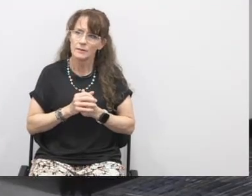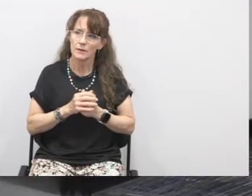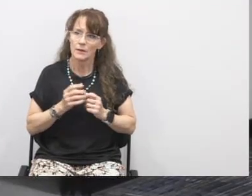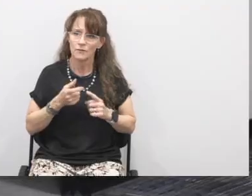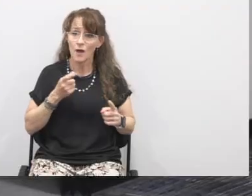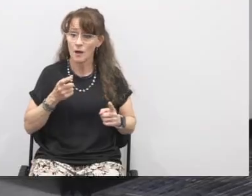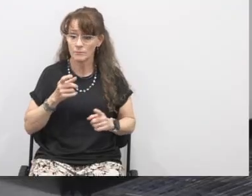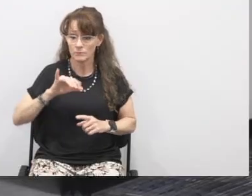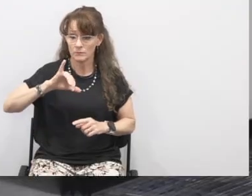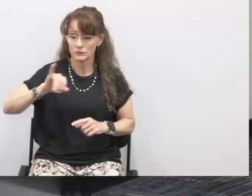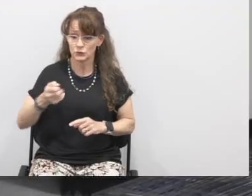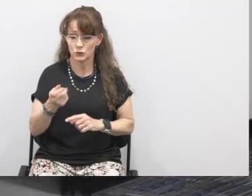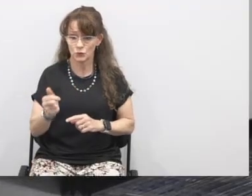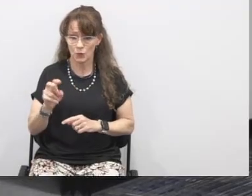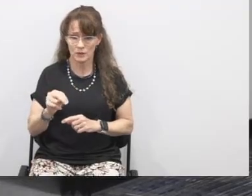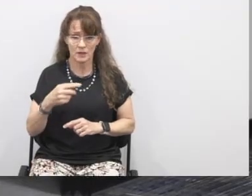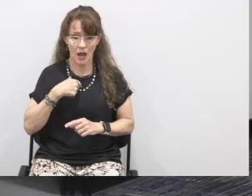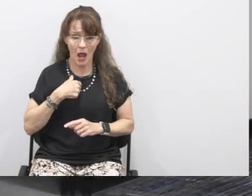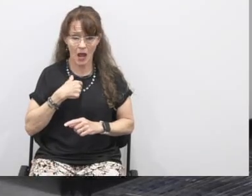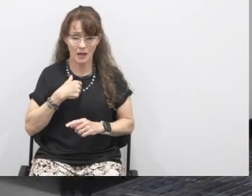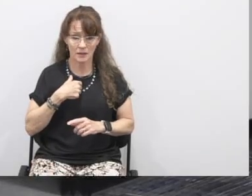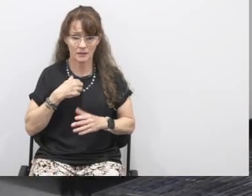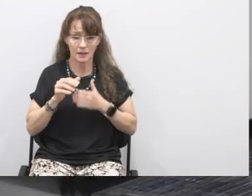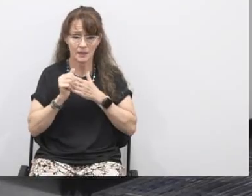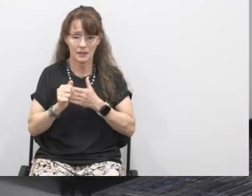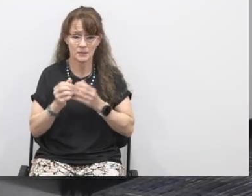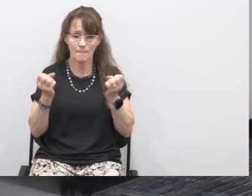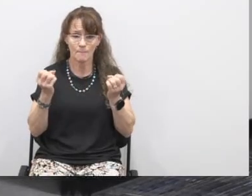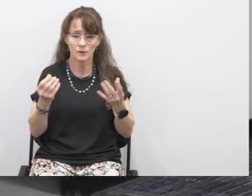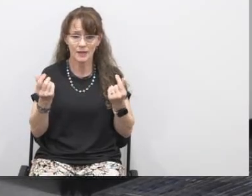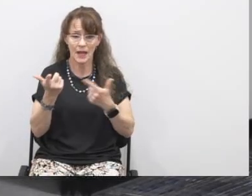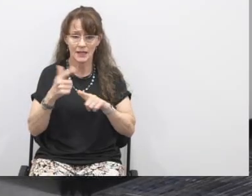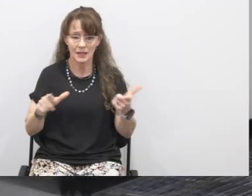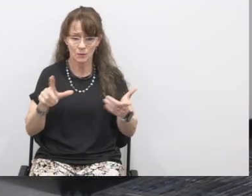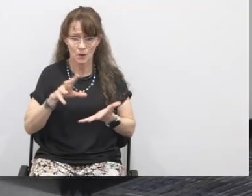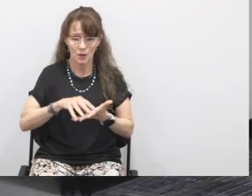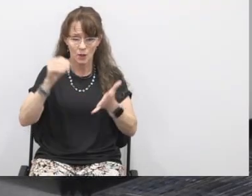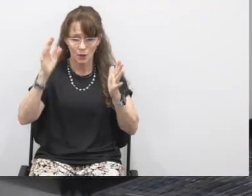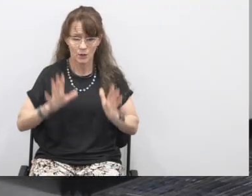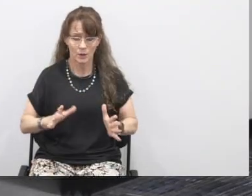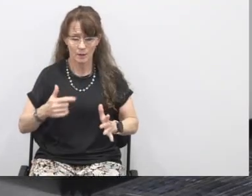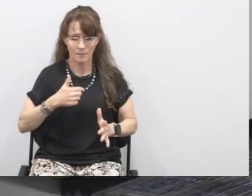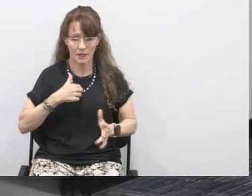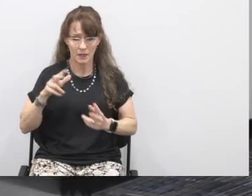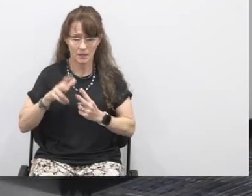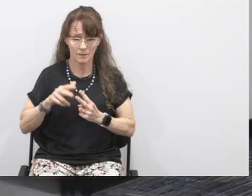I am in charge of the multilingual learners. Me and my partner Skylyn,